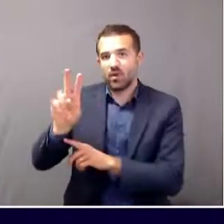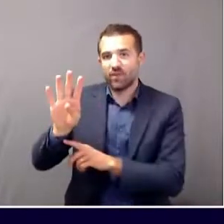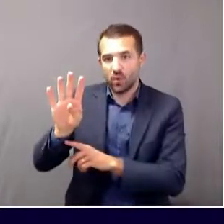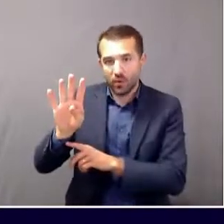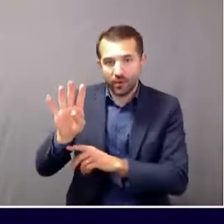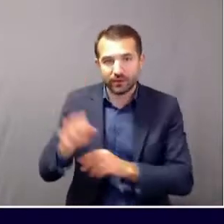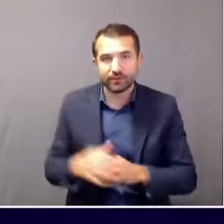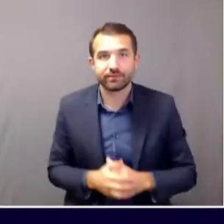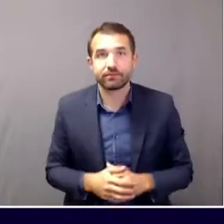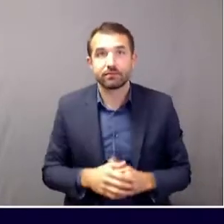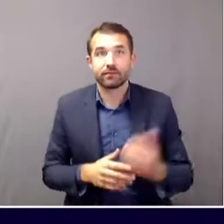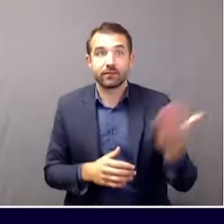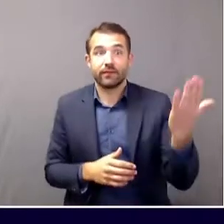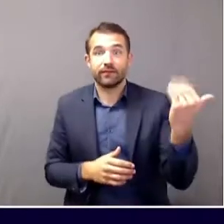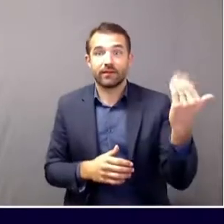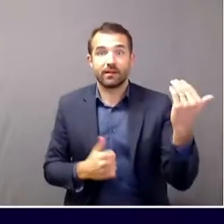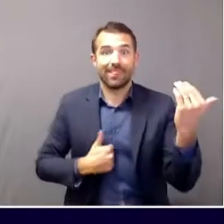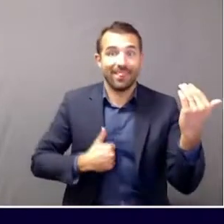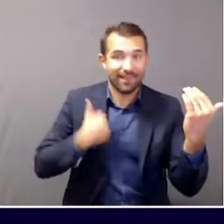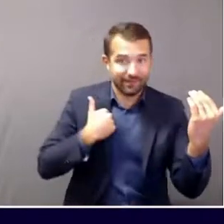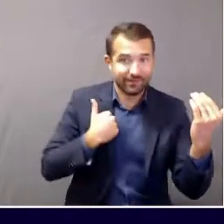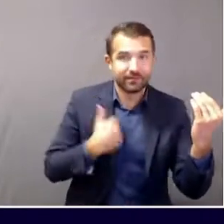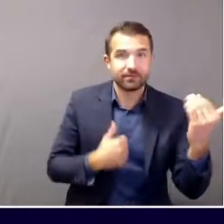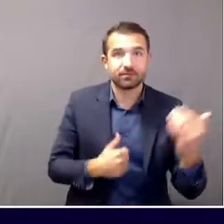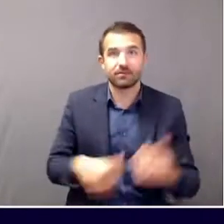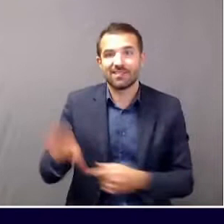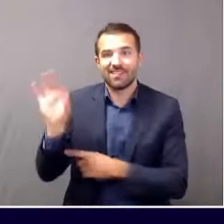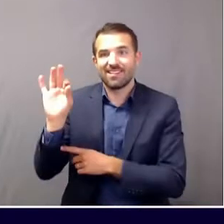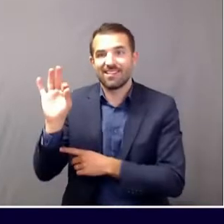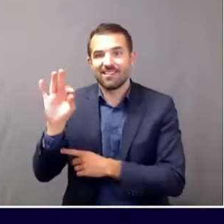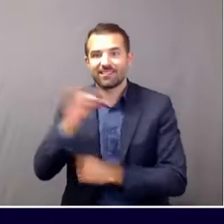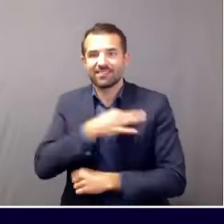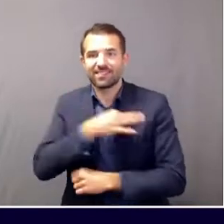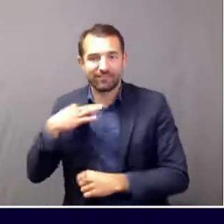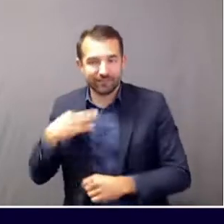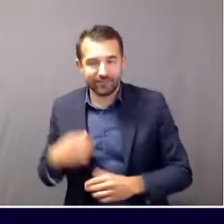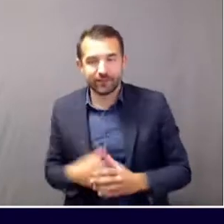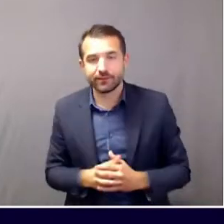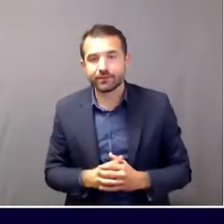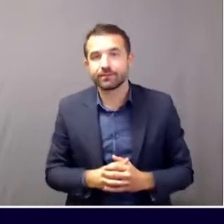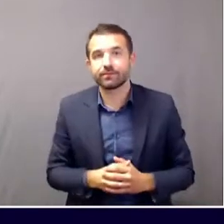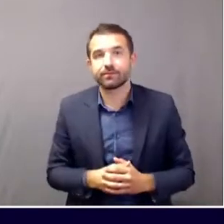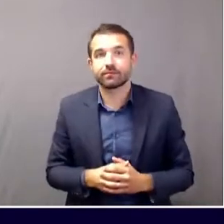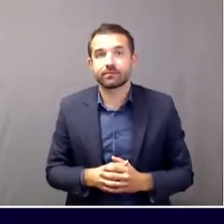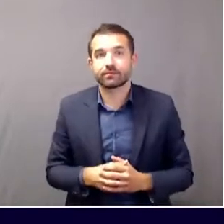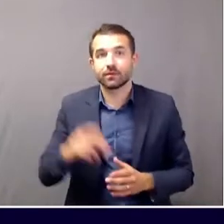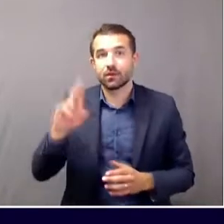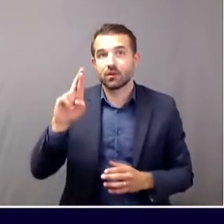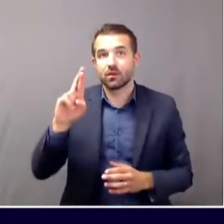are among staff members